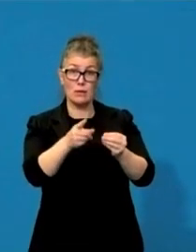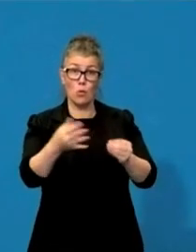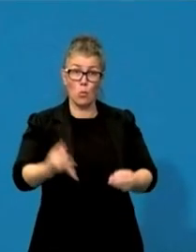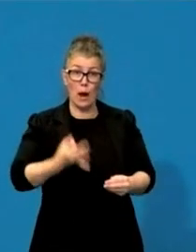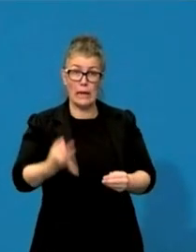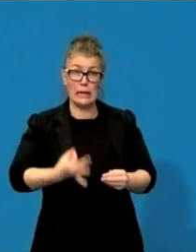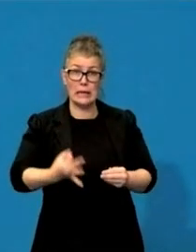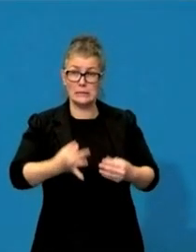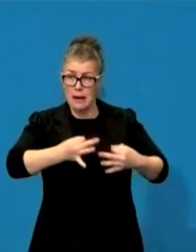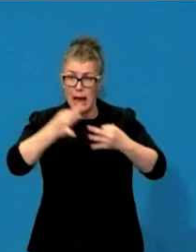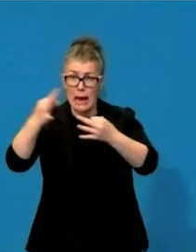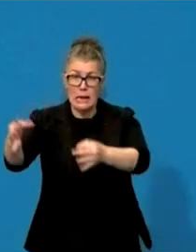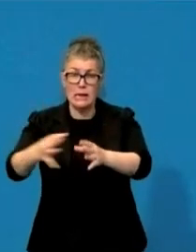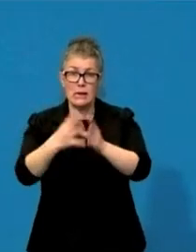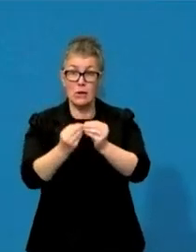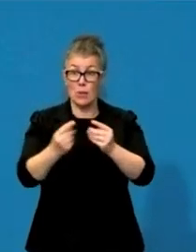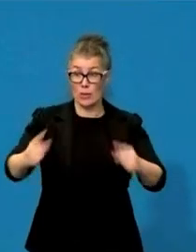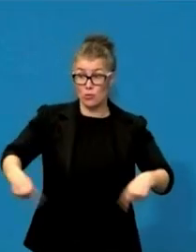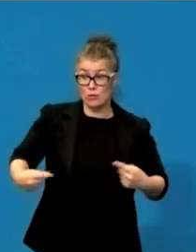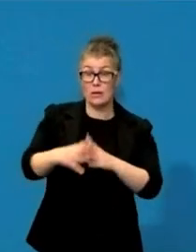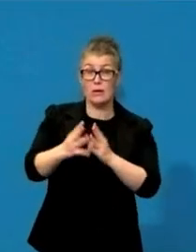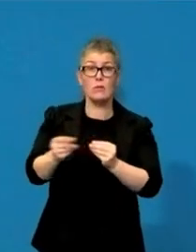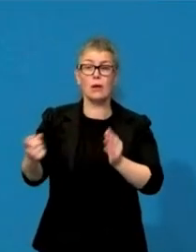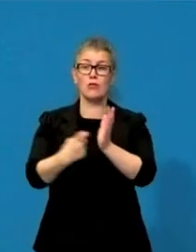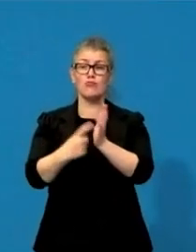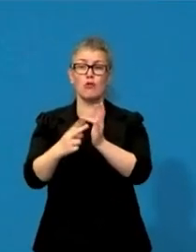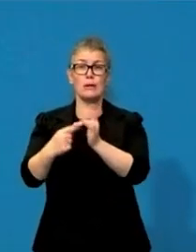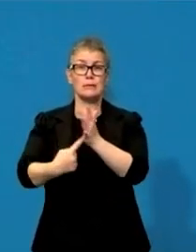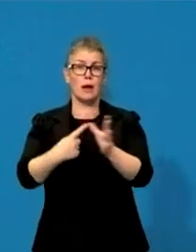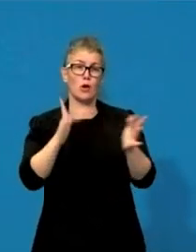and so on? TOPSY JACKAMARRA: Well, Ronita contacts him as well and so do I in regards